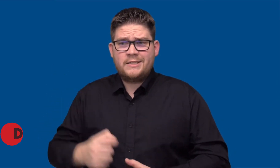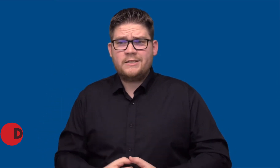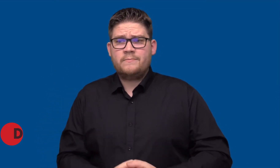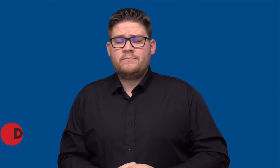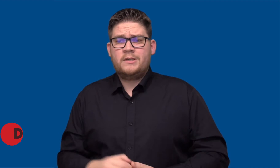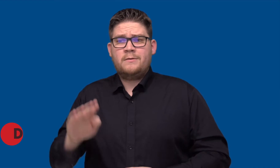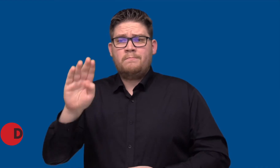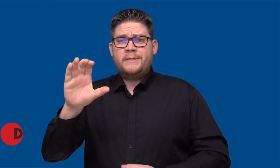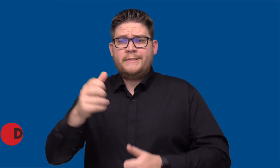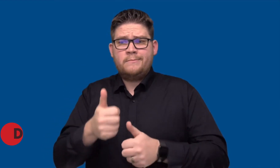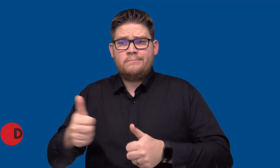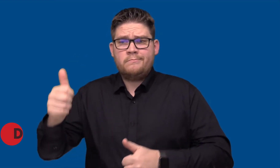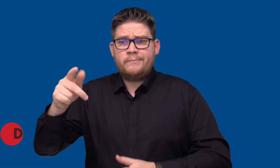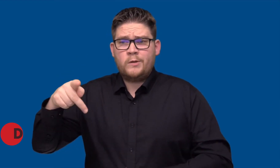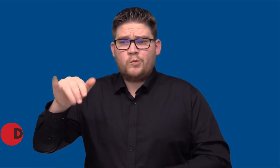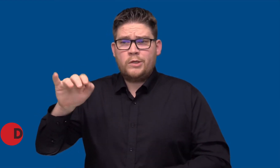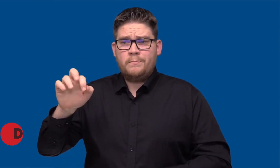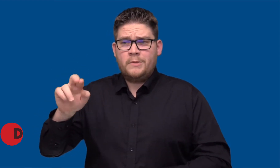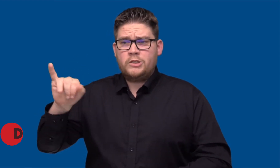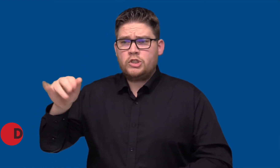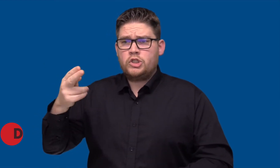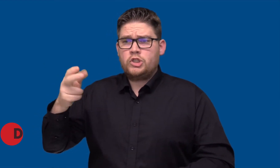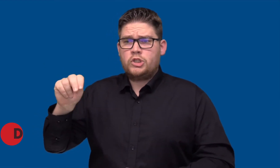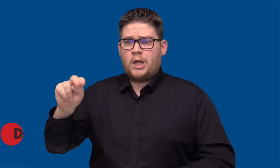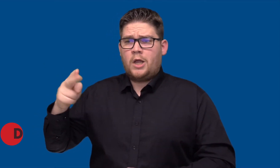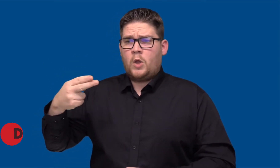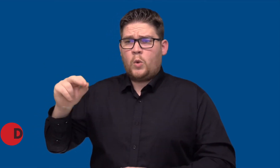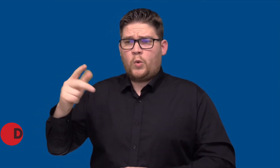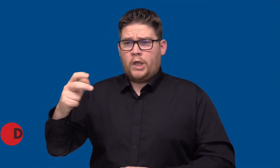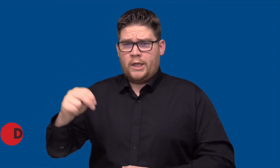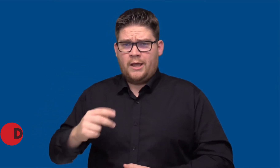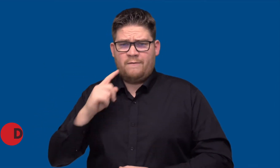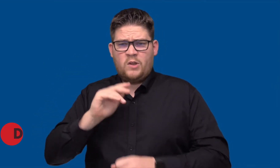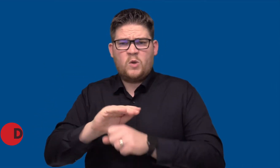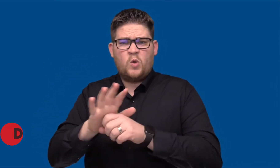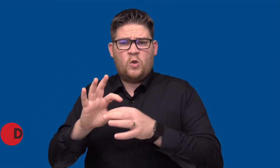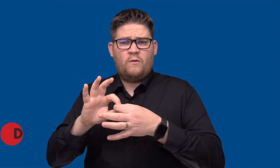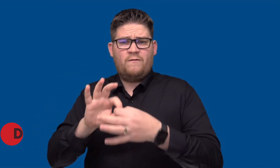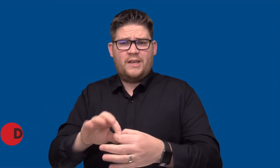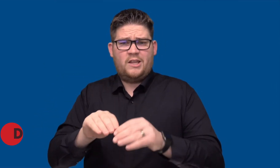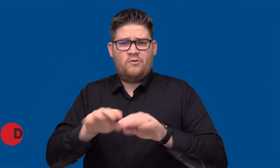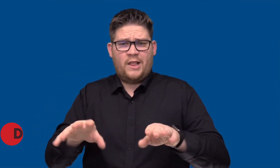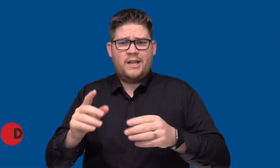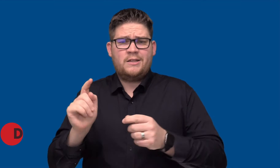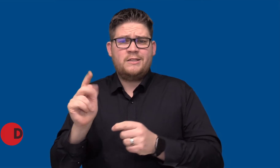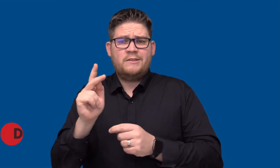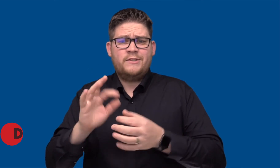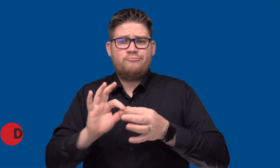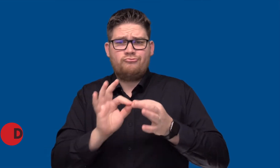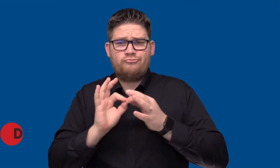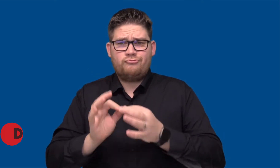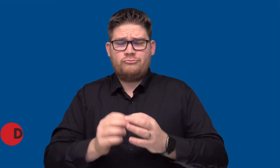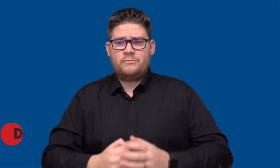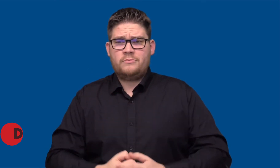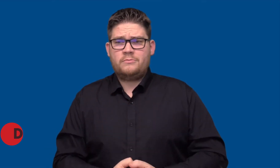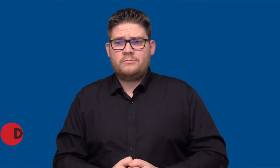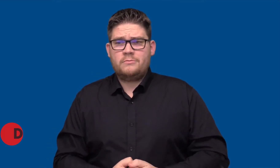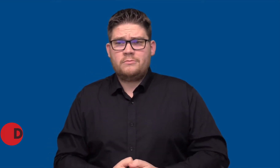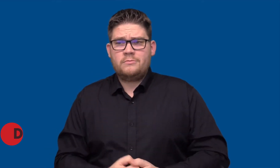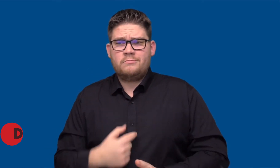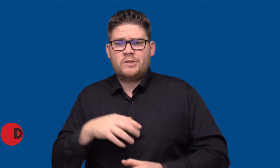and B.C. Premier John Horgan on COVID-19 related releases.